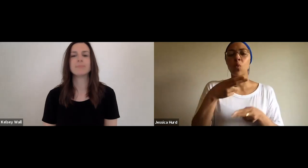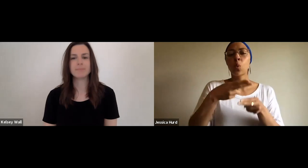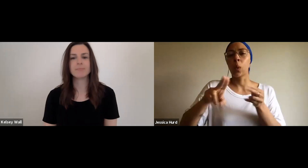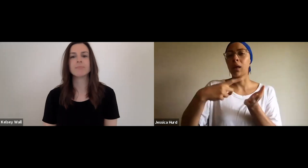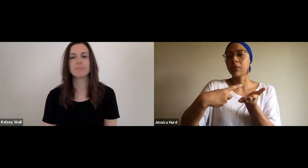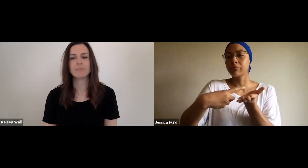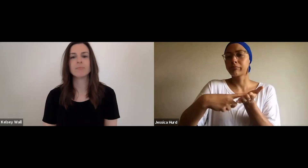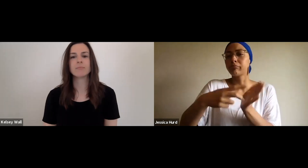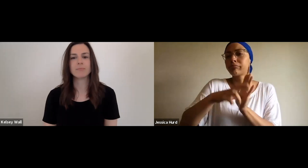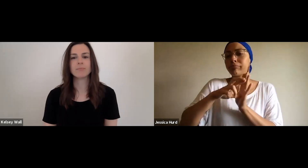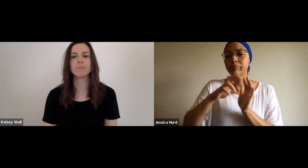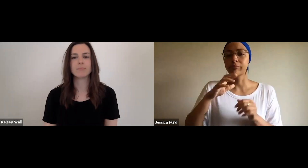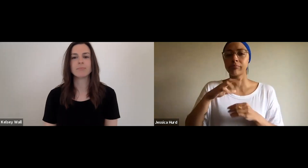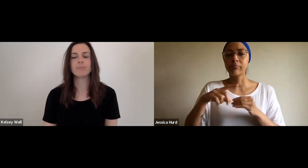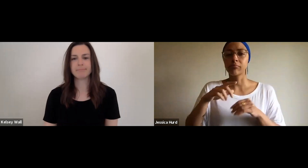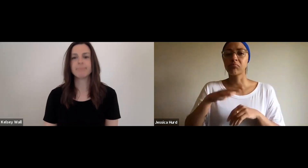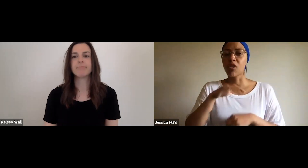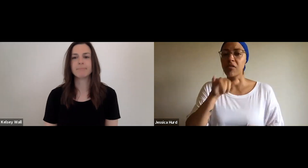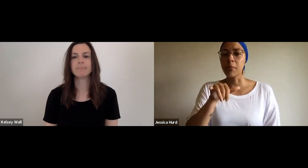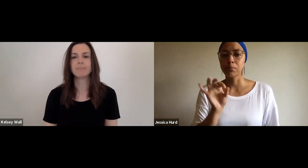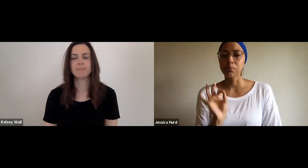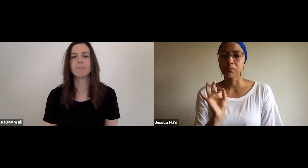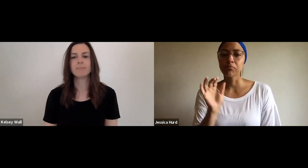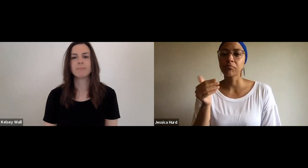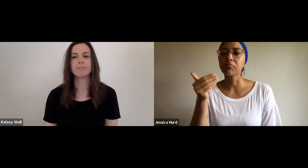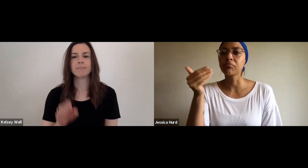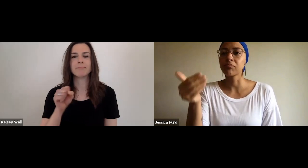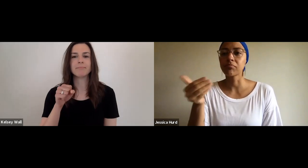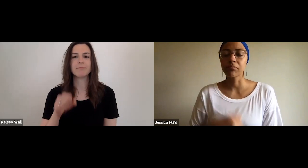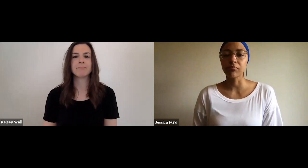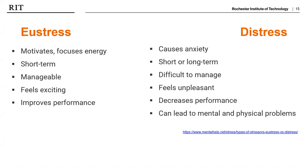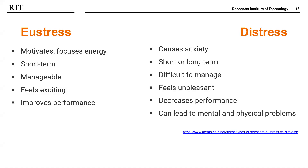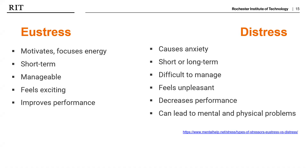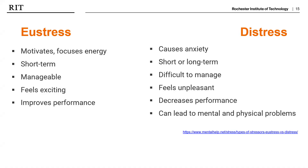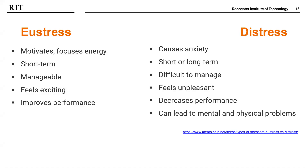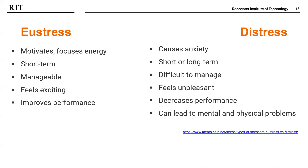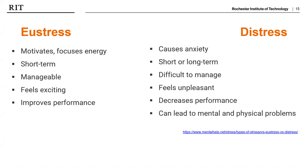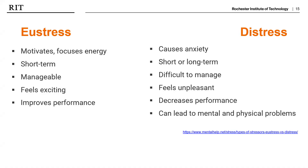and what causes it first before you can try and manage it and fix it. So, we're gonna review some definitions.